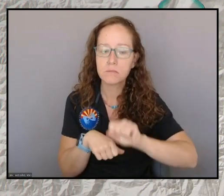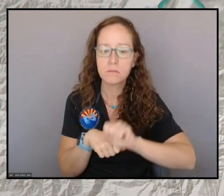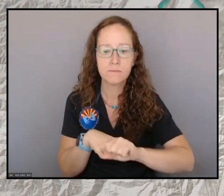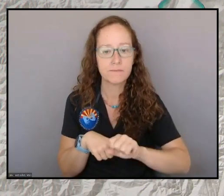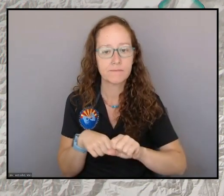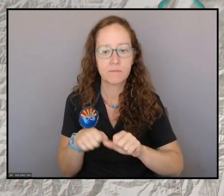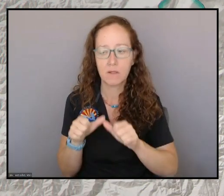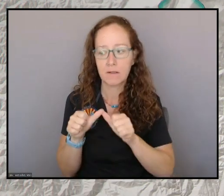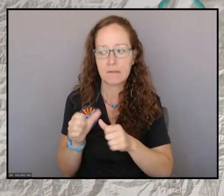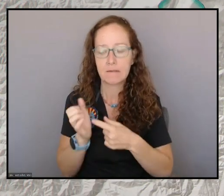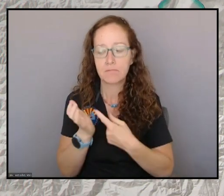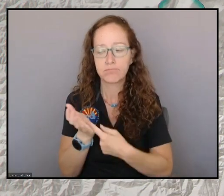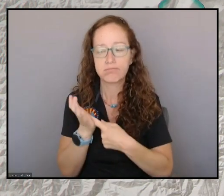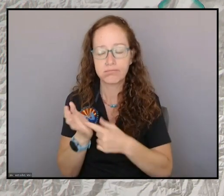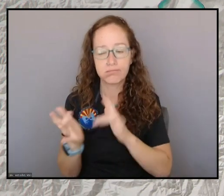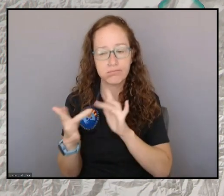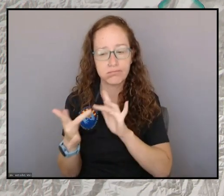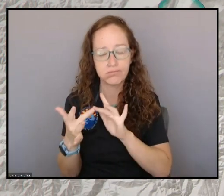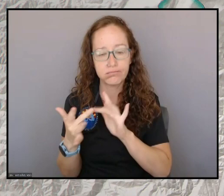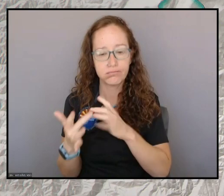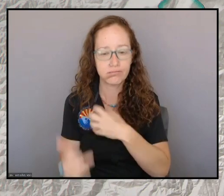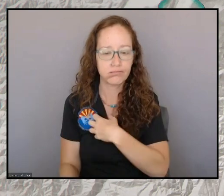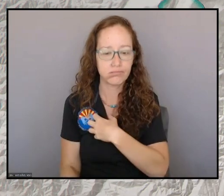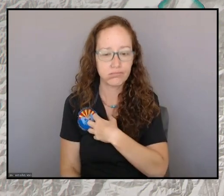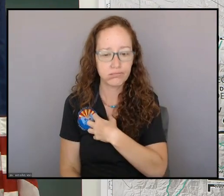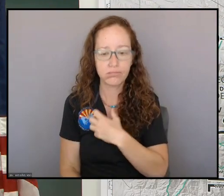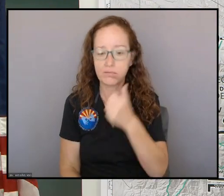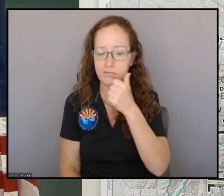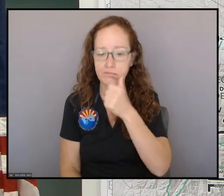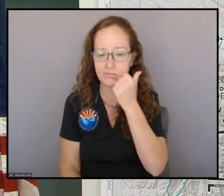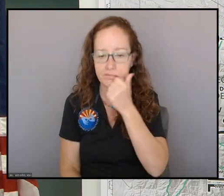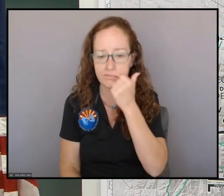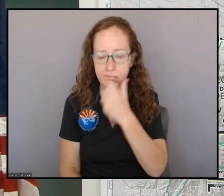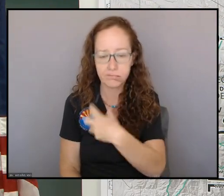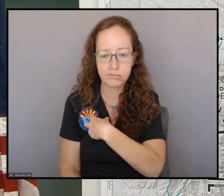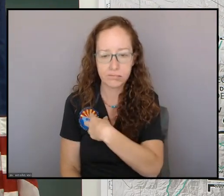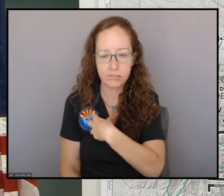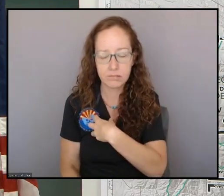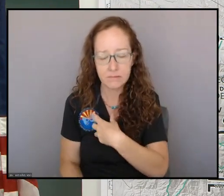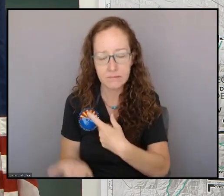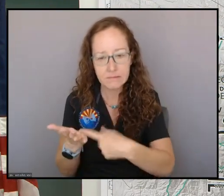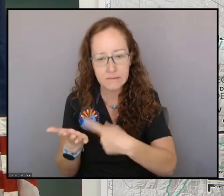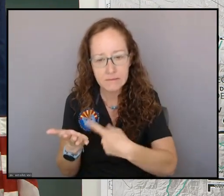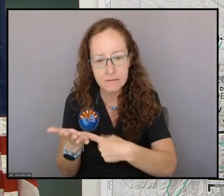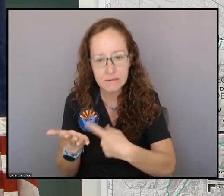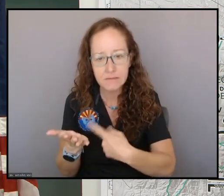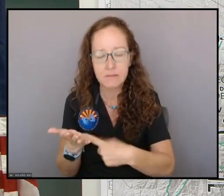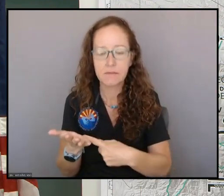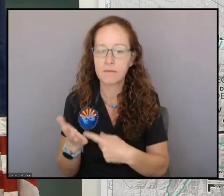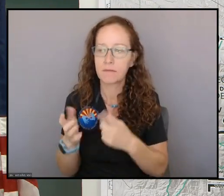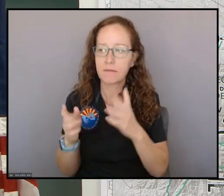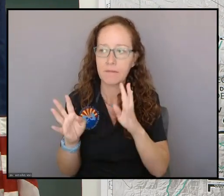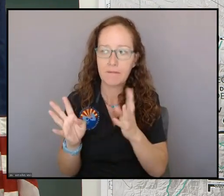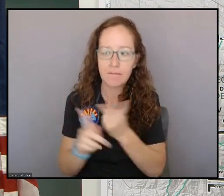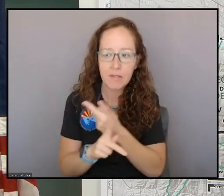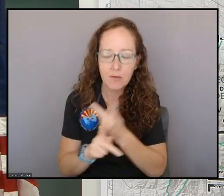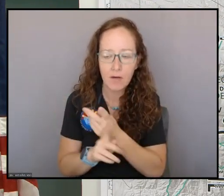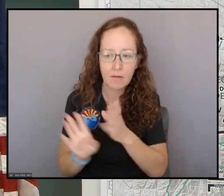with the local sheriff to come up with a plan that we can start getting some of these things repopulated. And